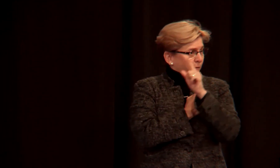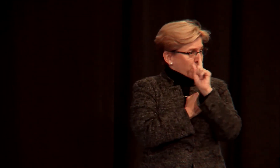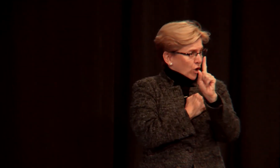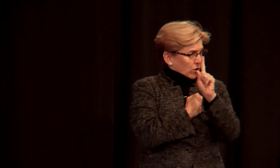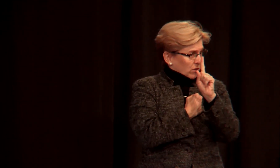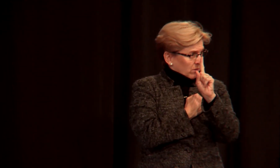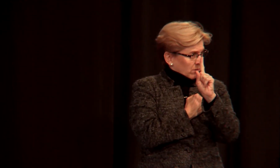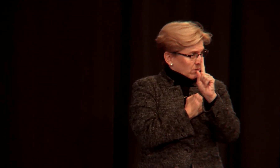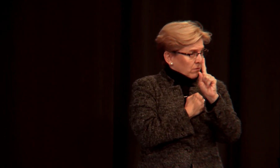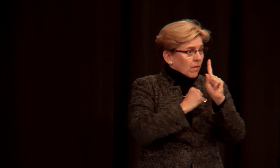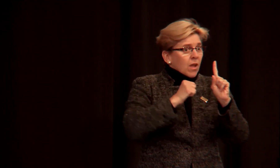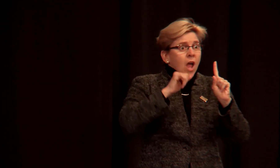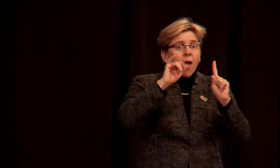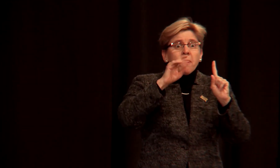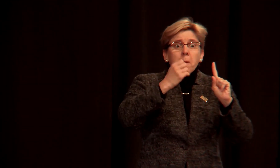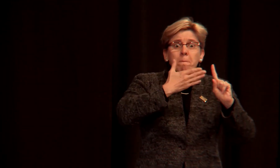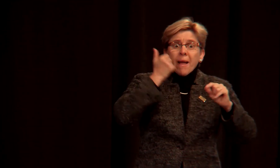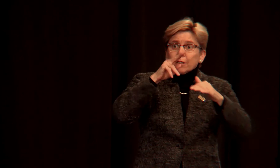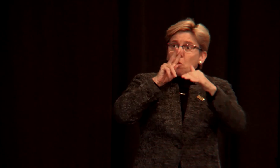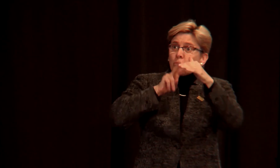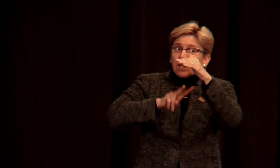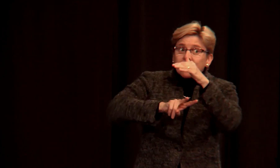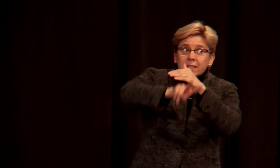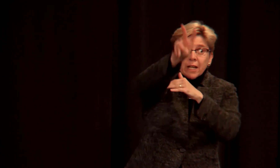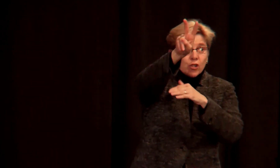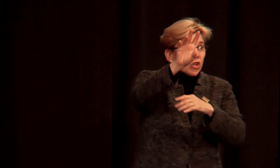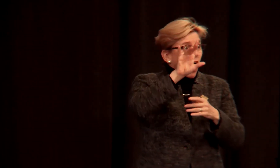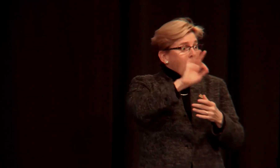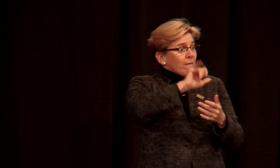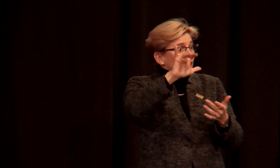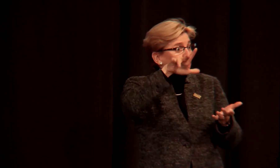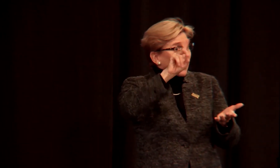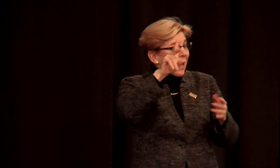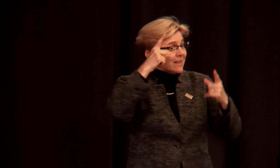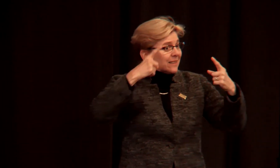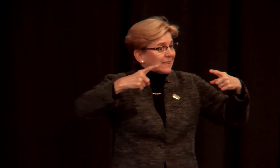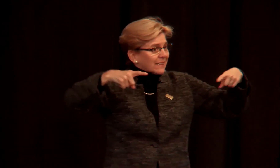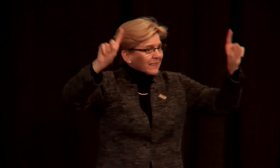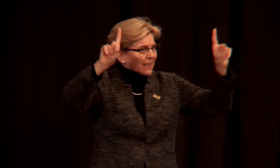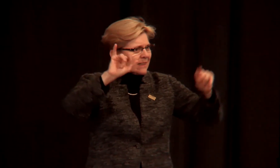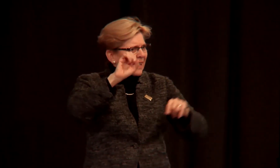That's number one, The biggest predictor of a child's success